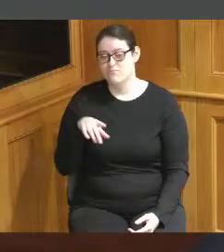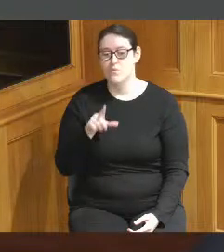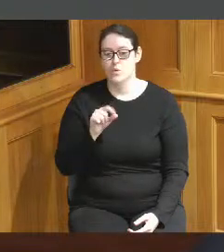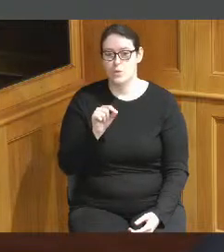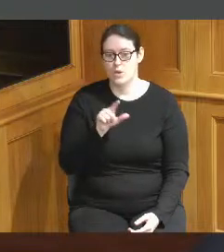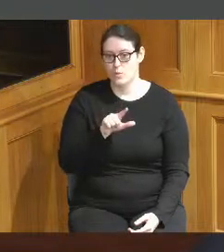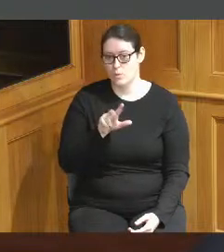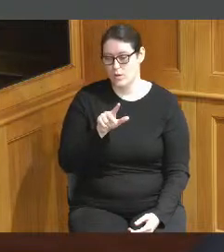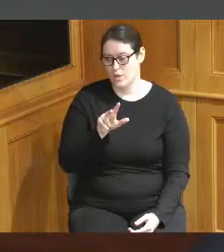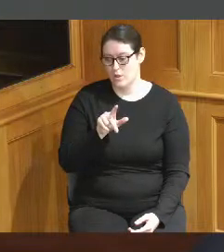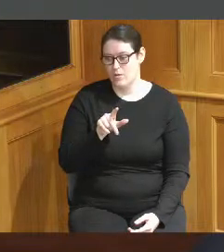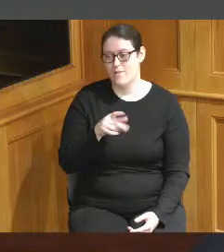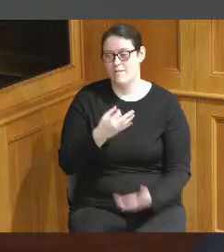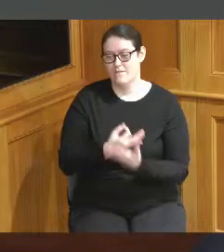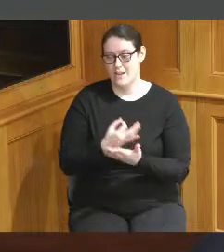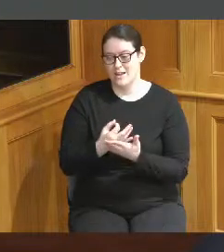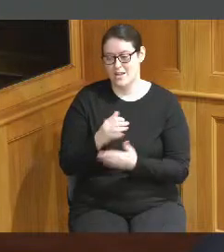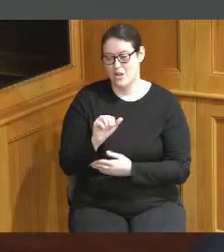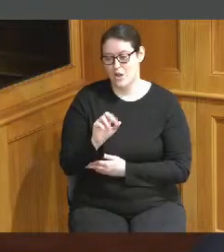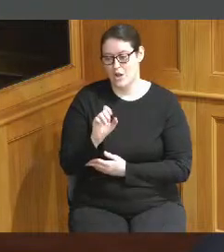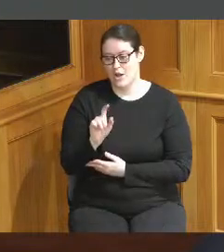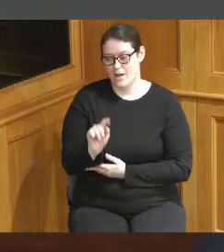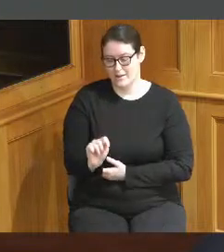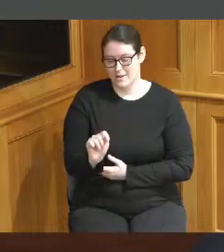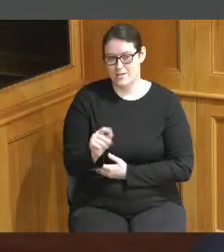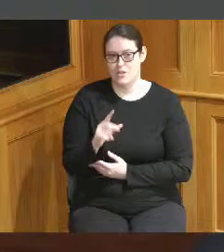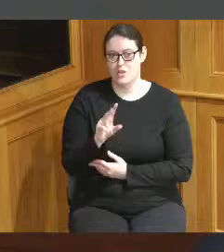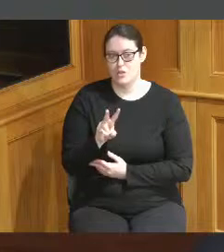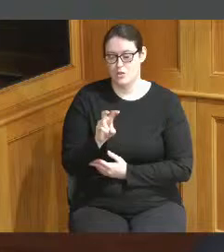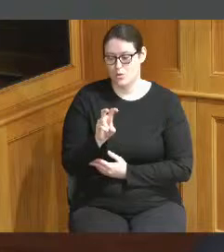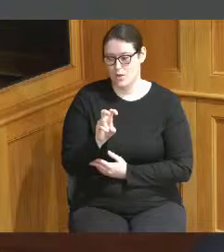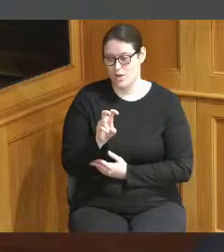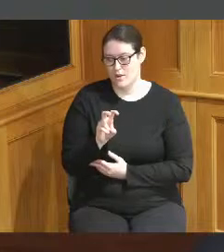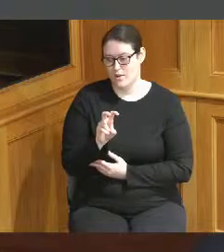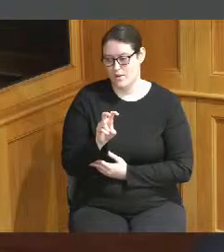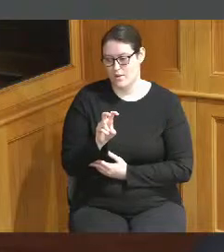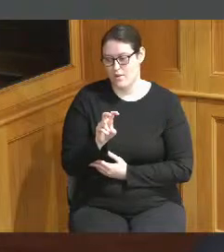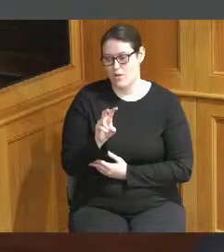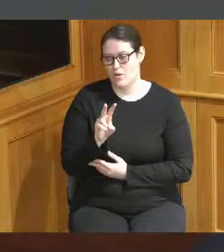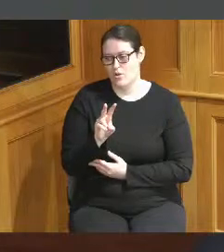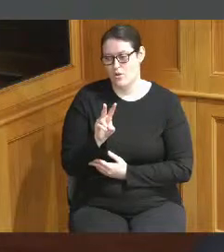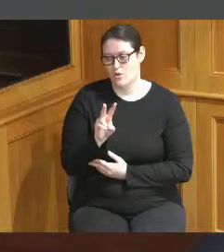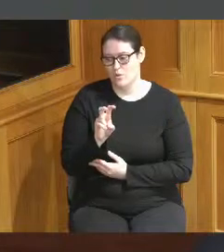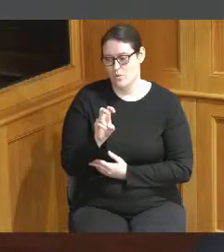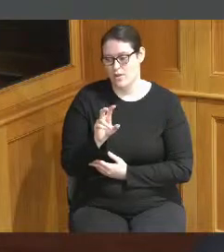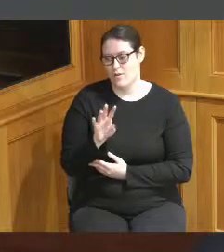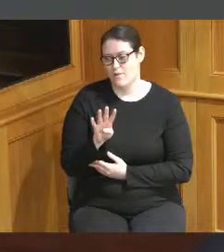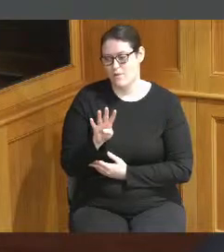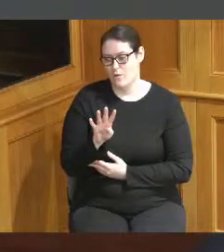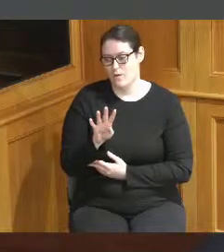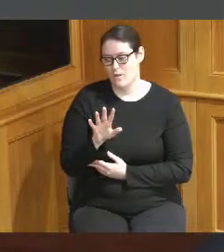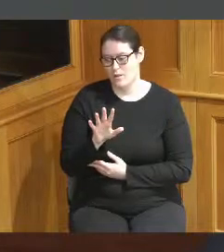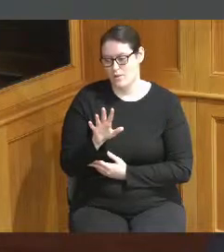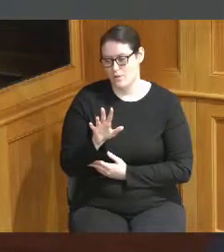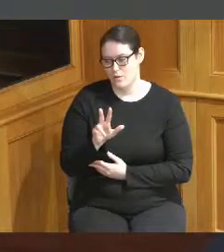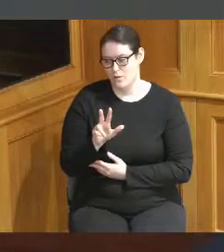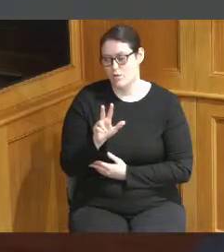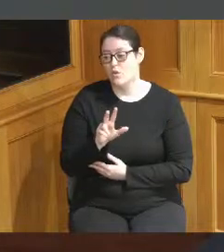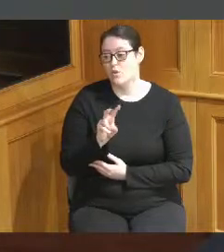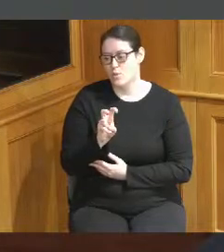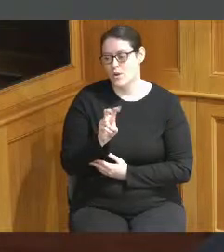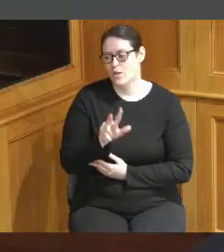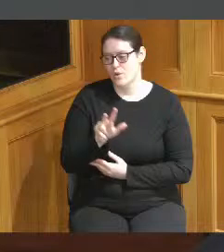that's launching this new restroom facility that's mobile and they have thought of everything I mean